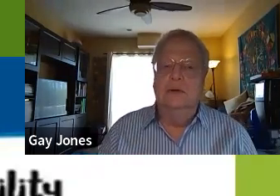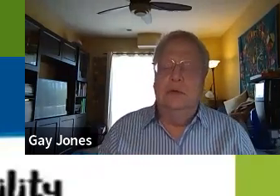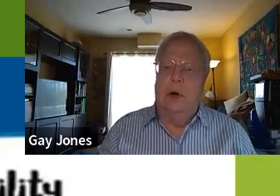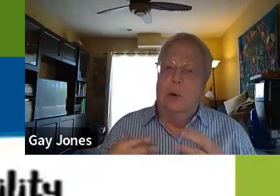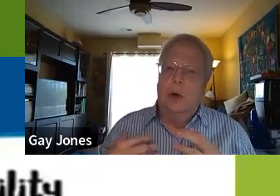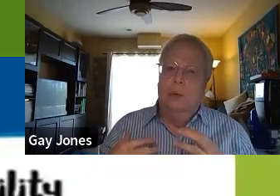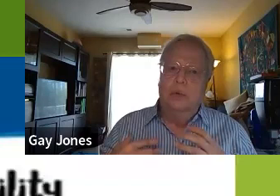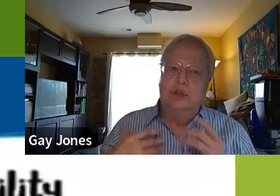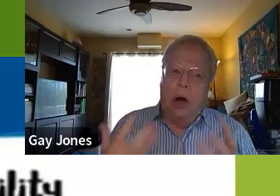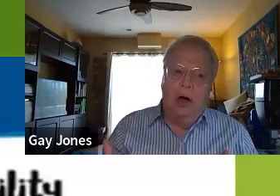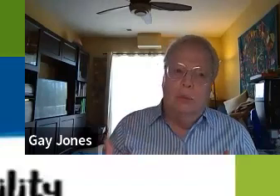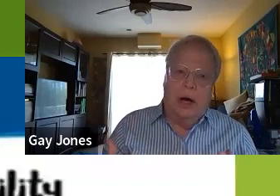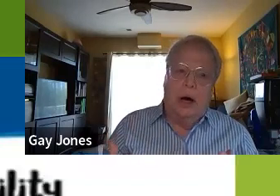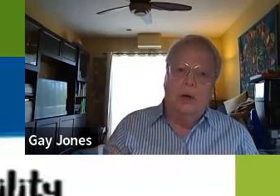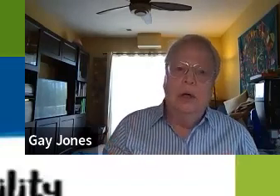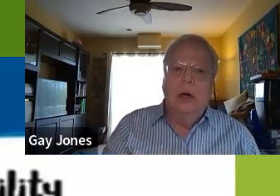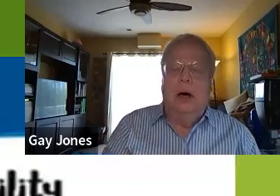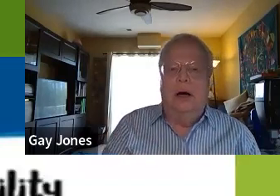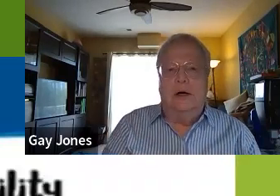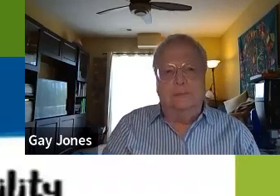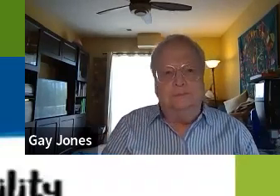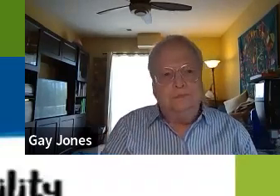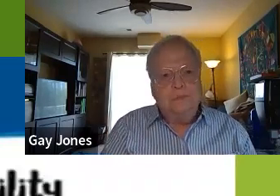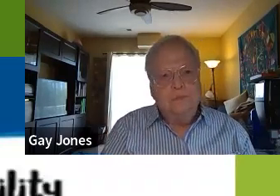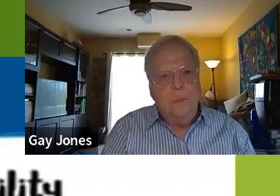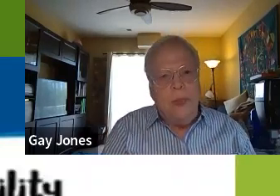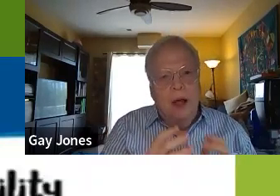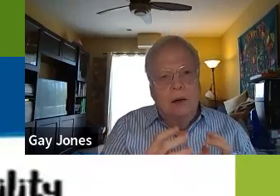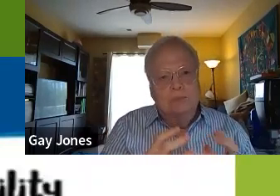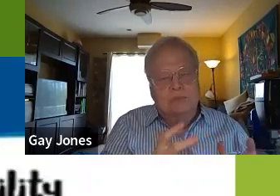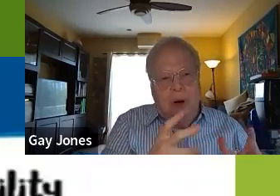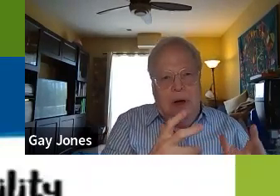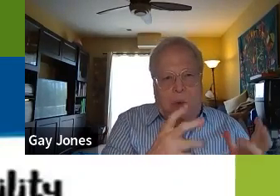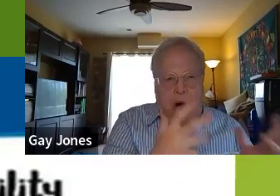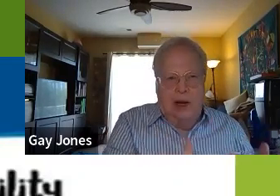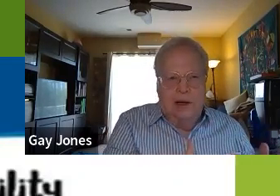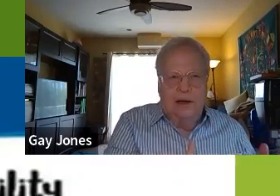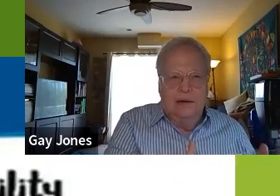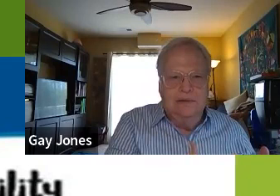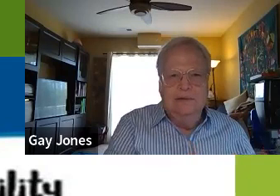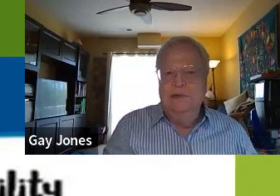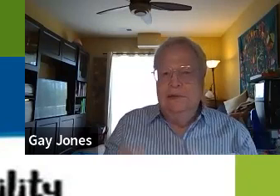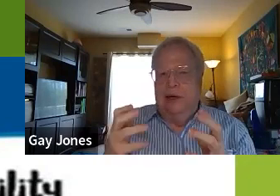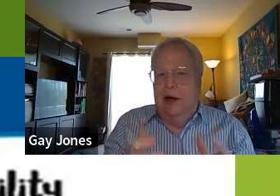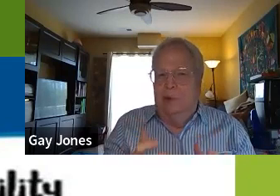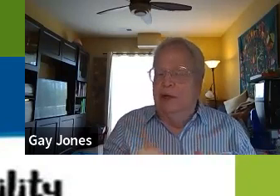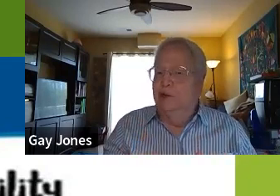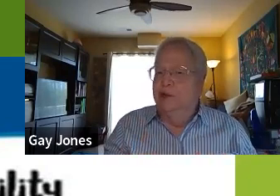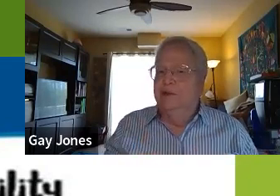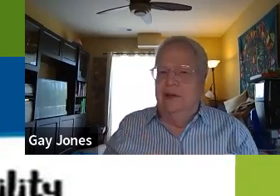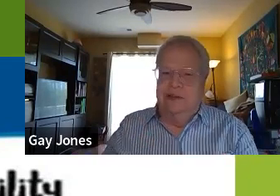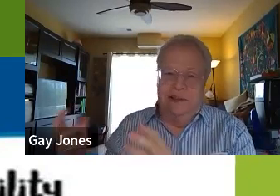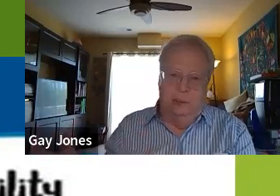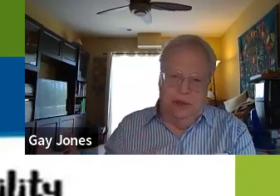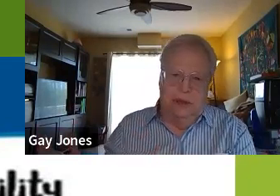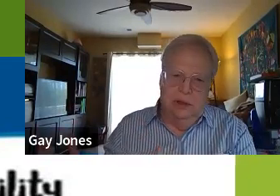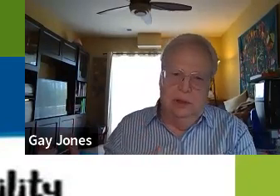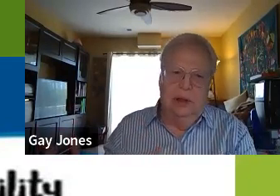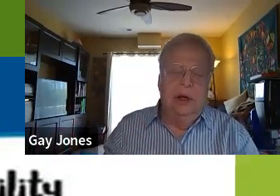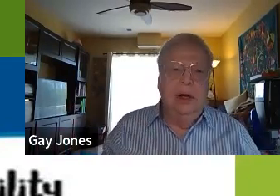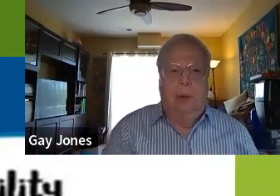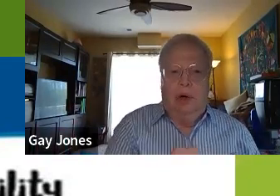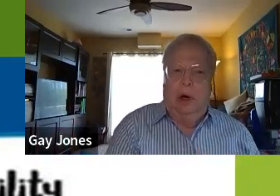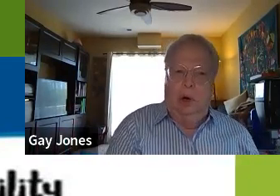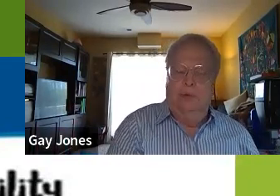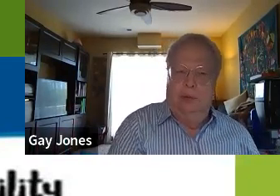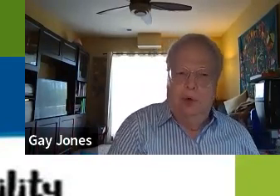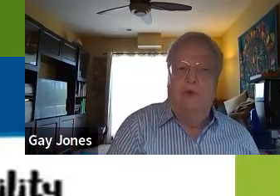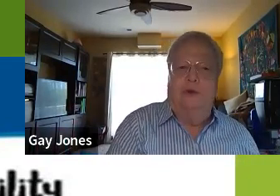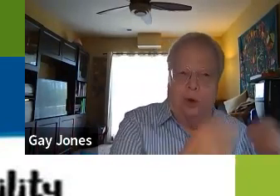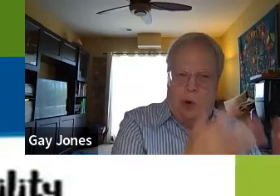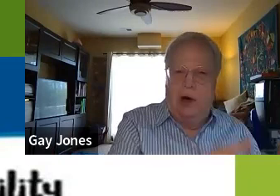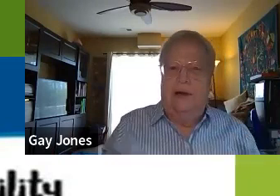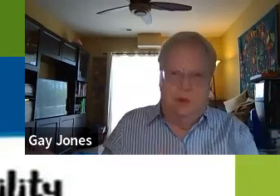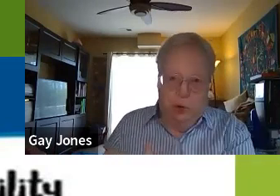And so when we talk about equality, accommodations and accessibility, we hope to move from equality